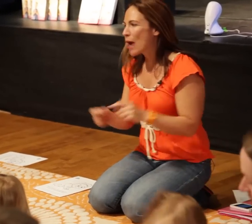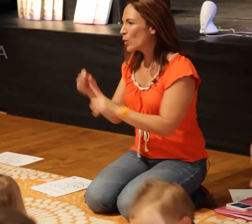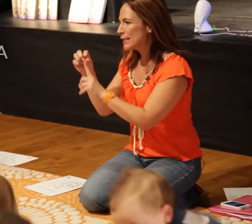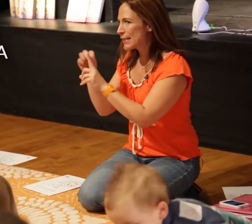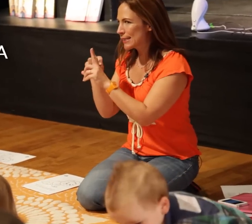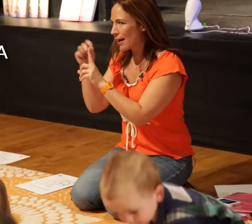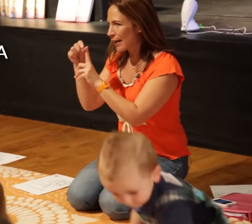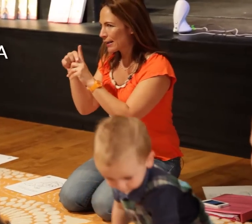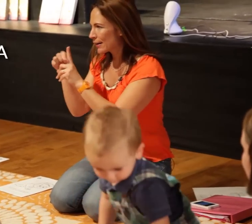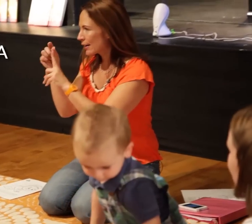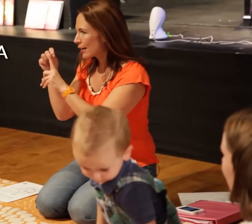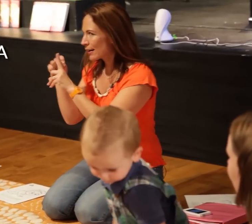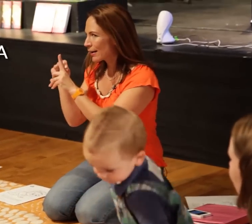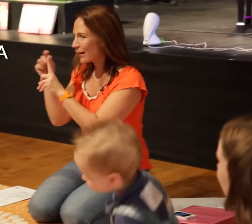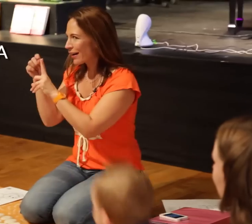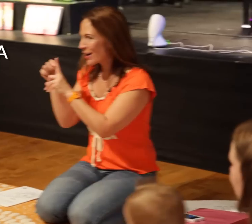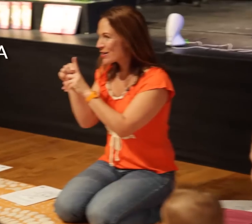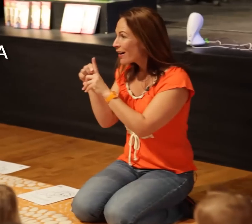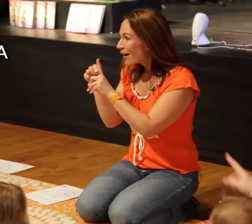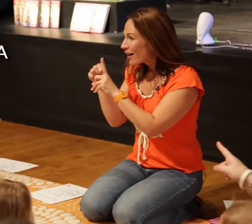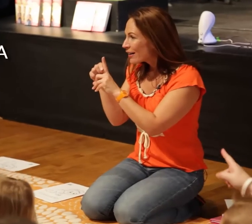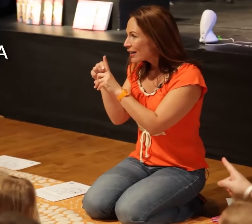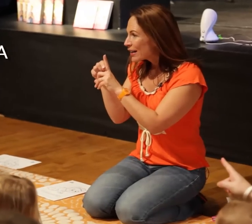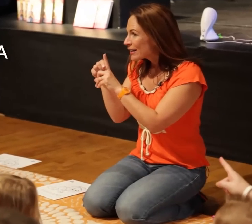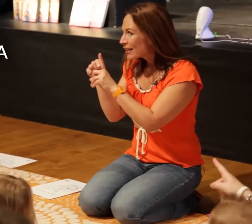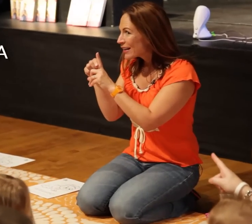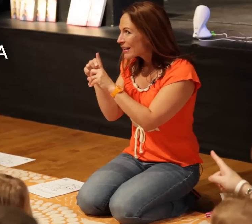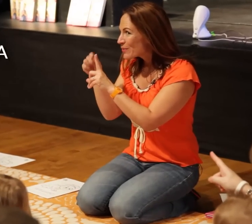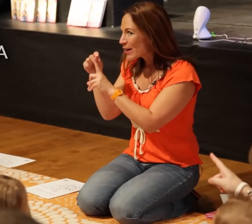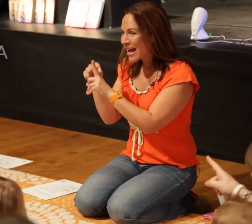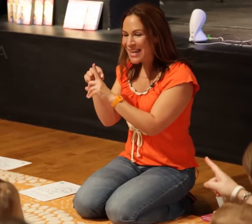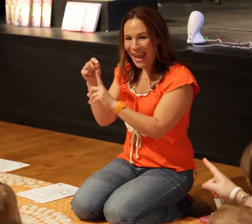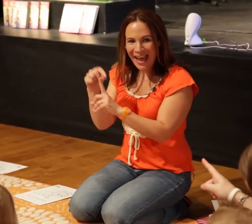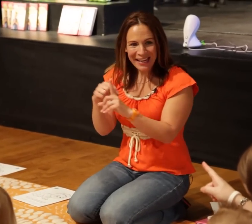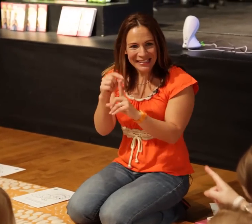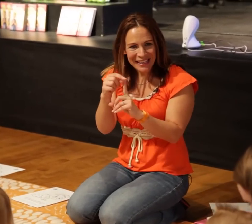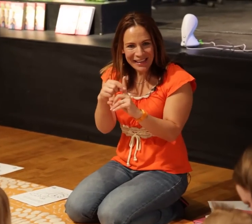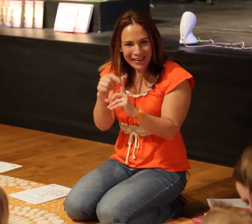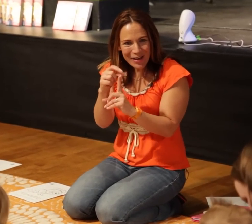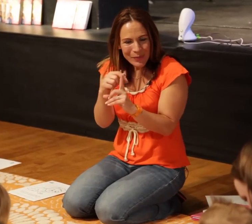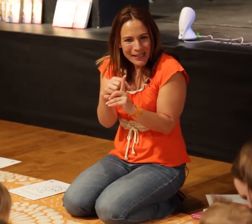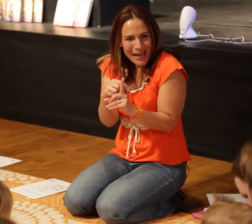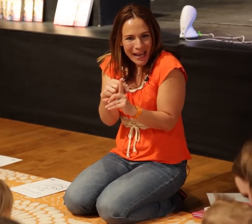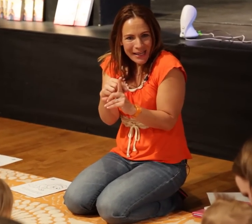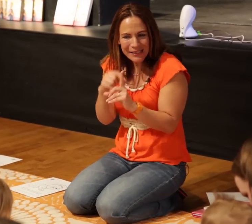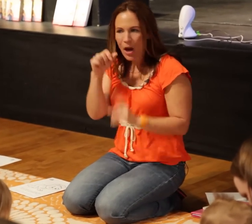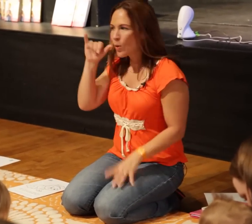And what's this sign? What is it? BANANAS. Nice and loud. BANANAS.